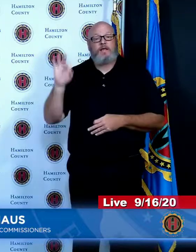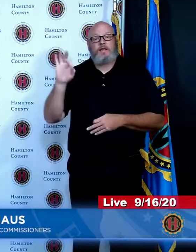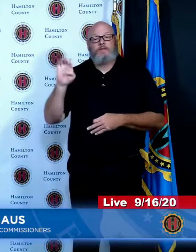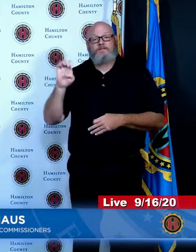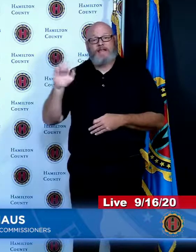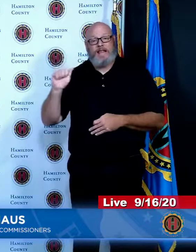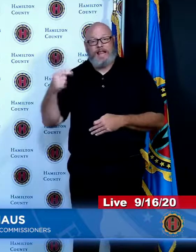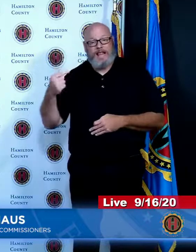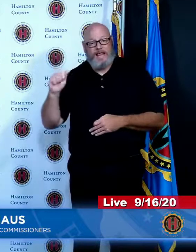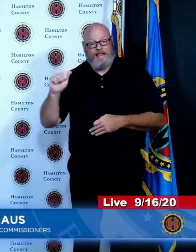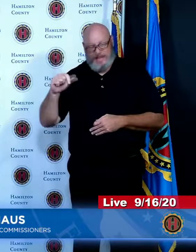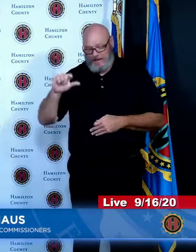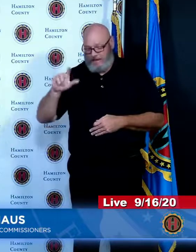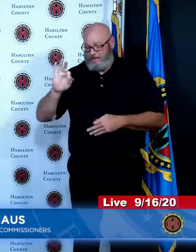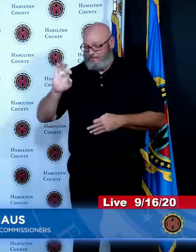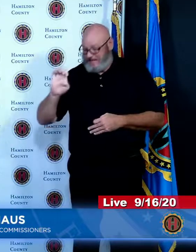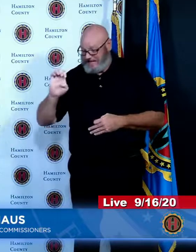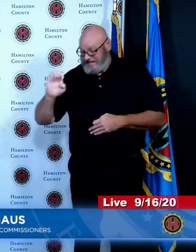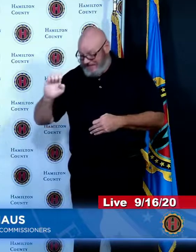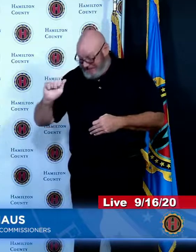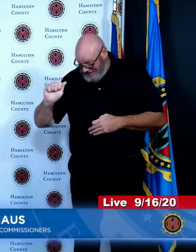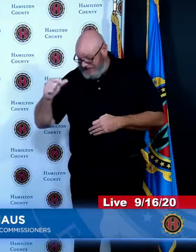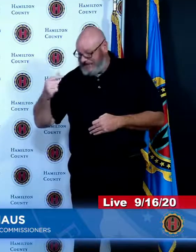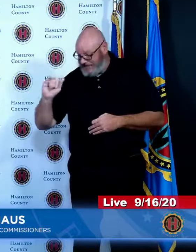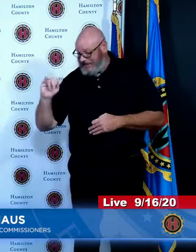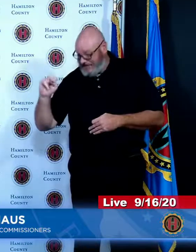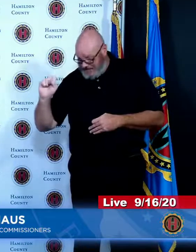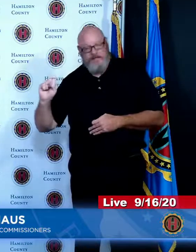I hope you appreciate the because he is like the local version